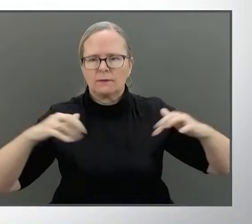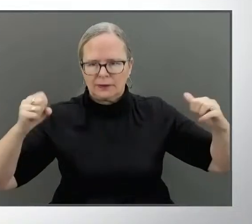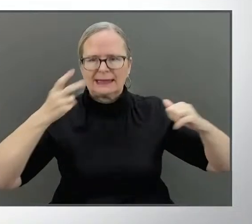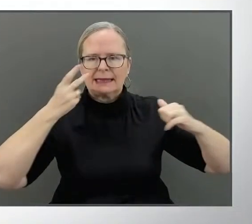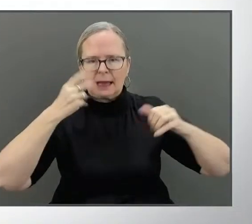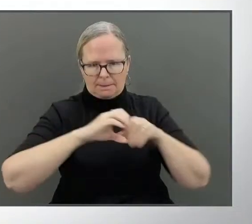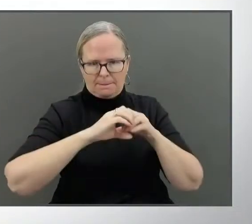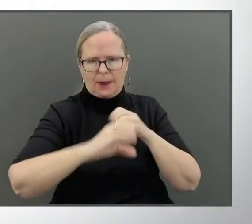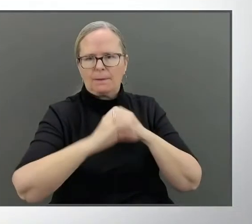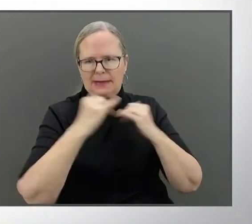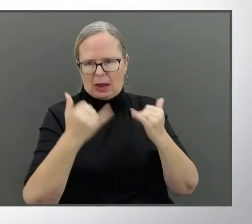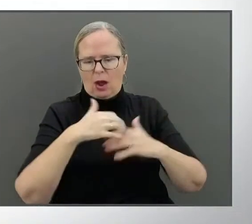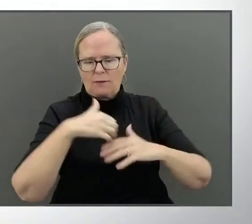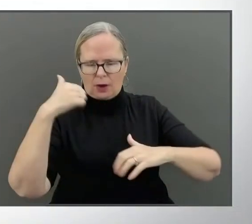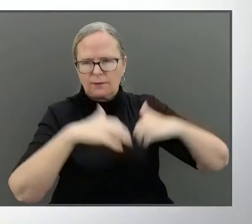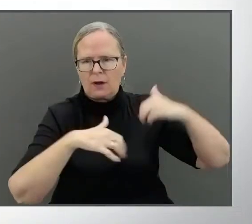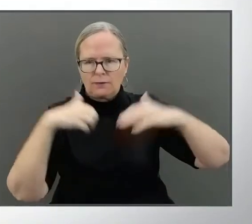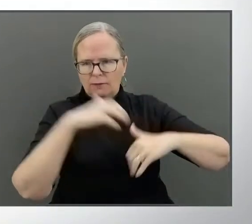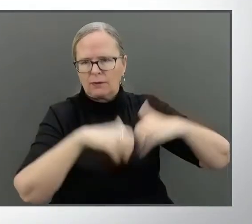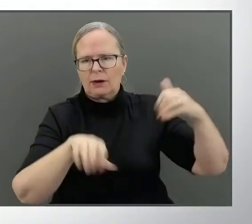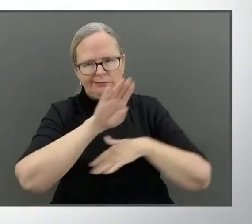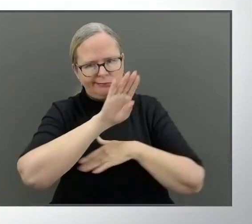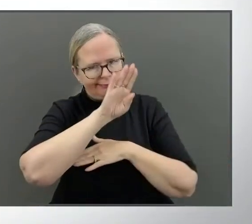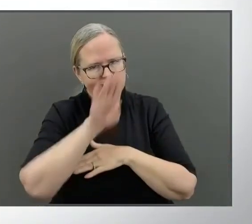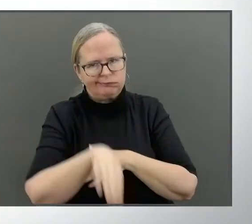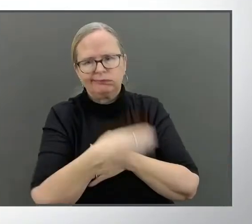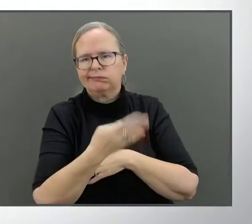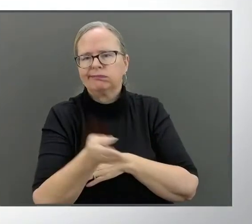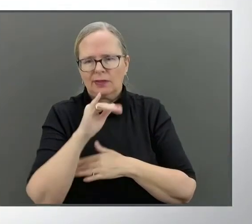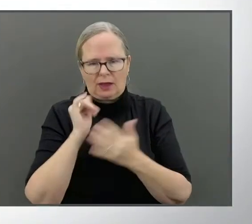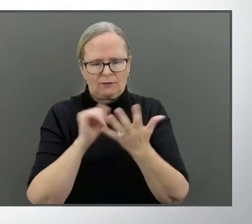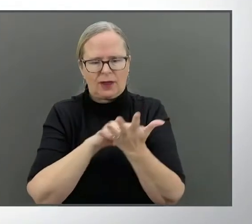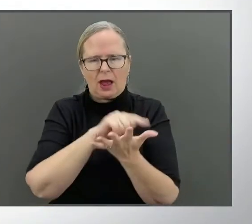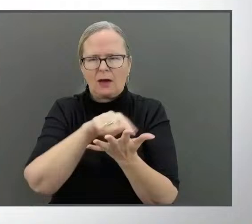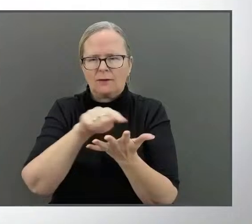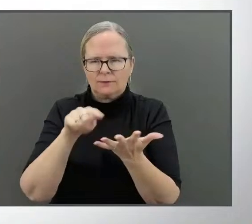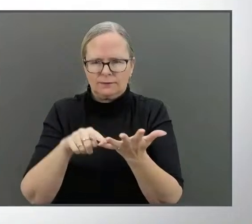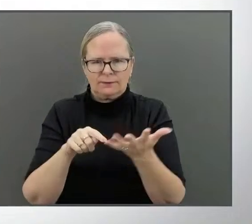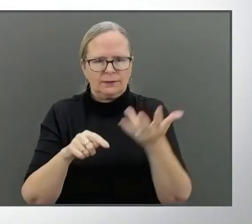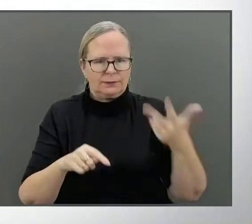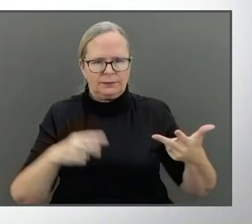all five hotpots and they confirm the precise locations of the pipe sections that require